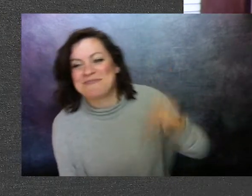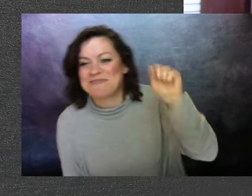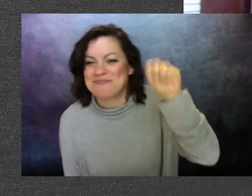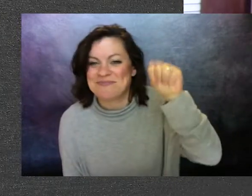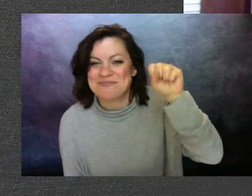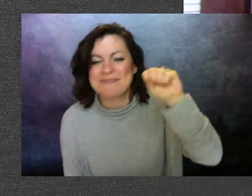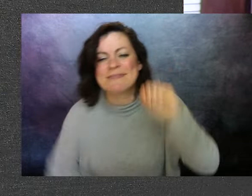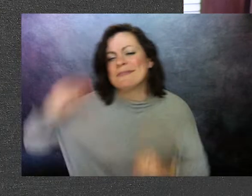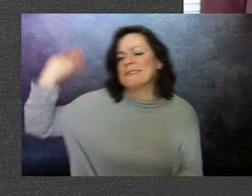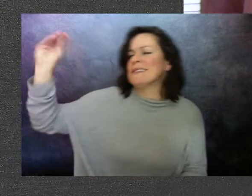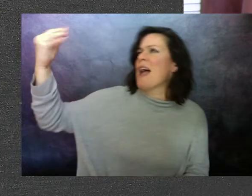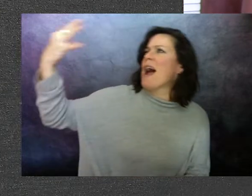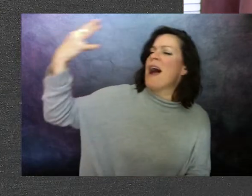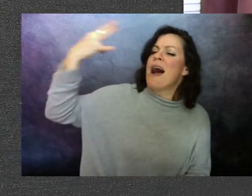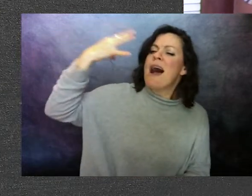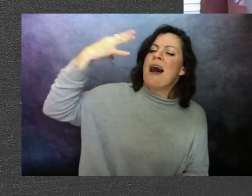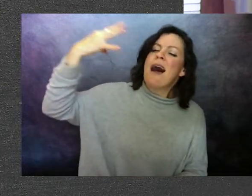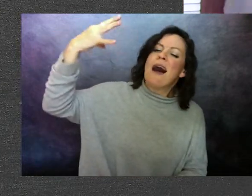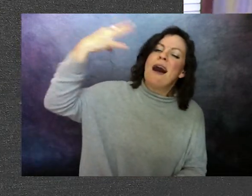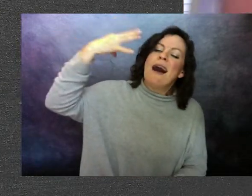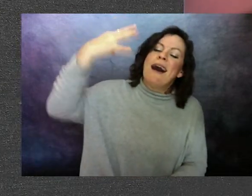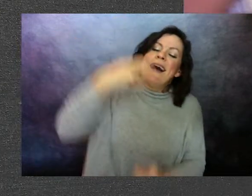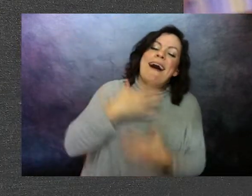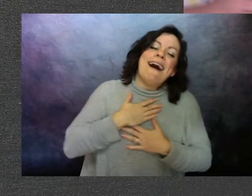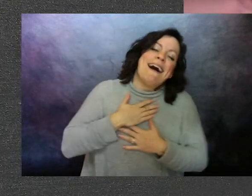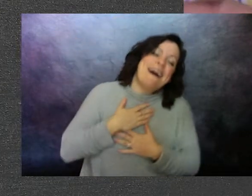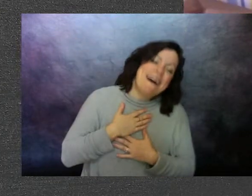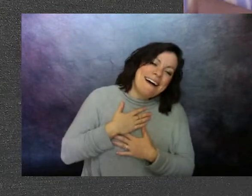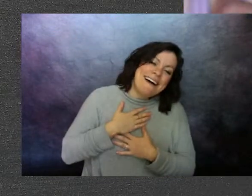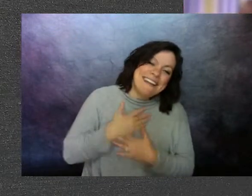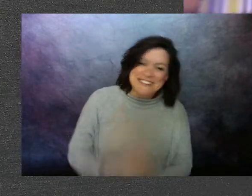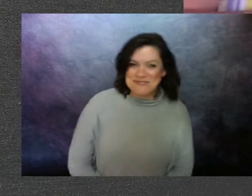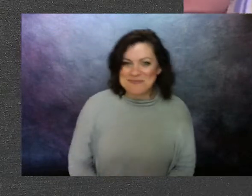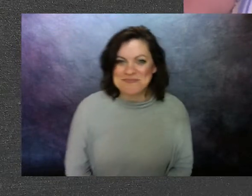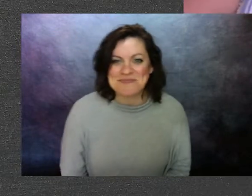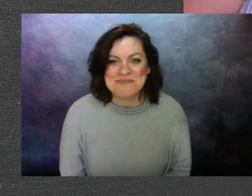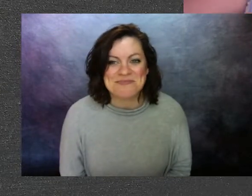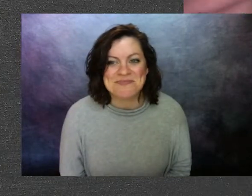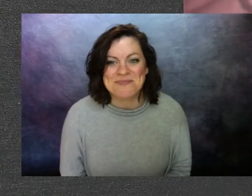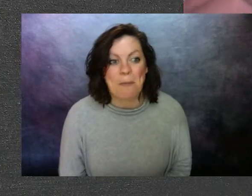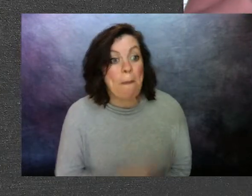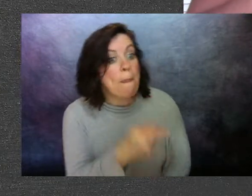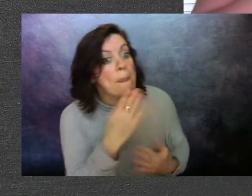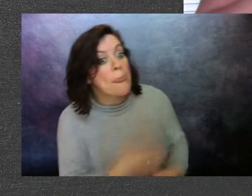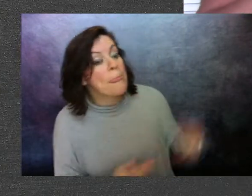It is sunny, sunny, sunny in the summertime. All right, we got a couple more here.